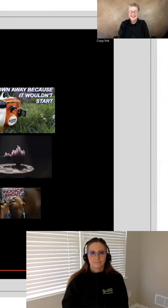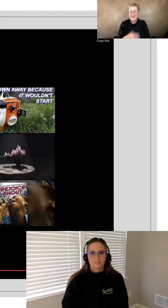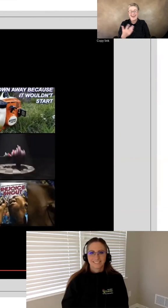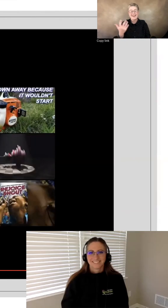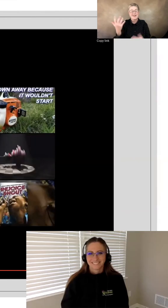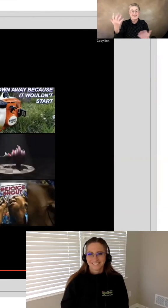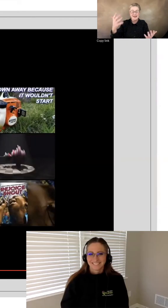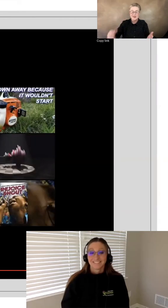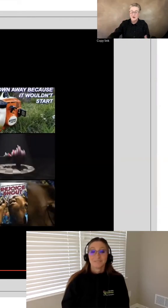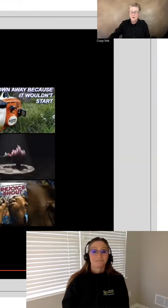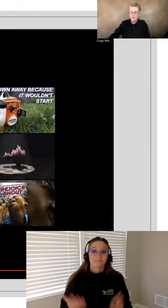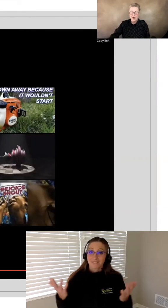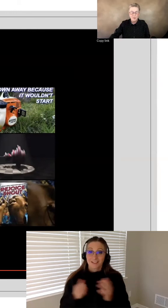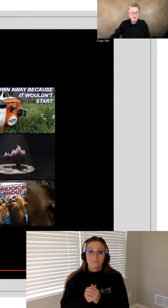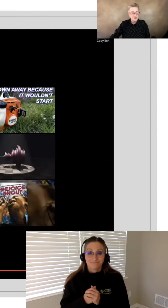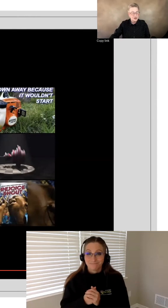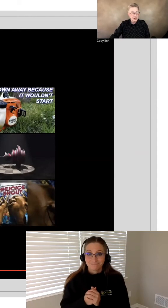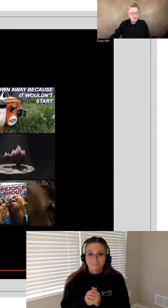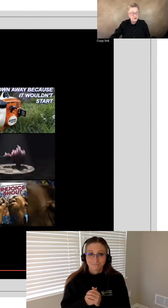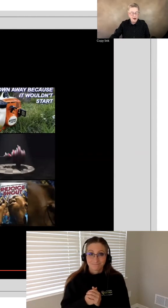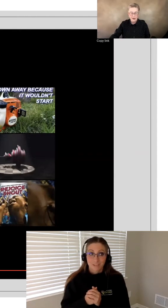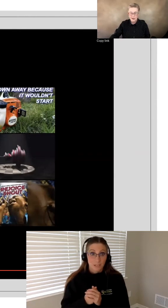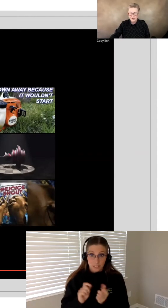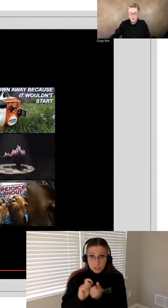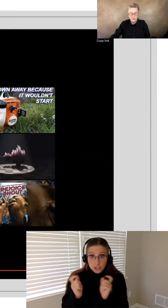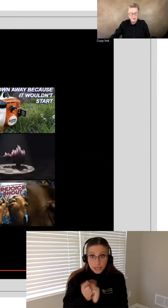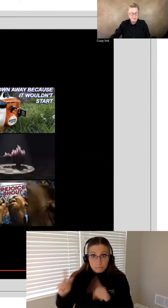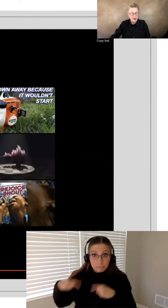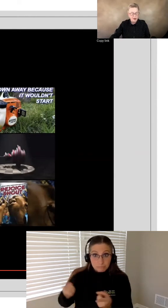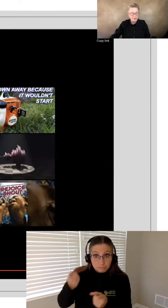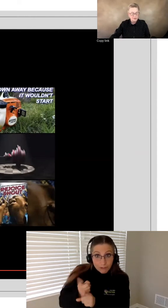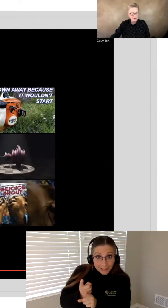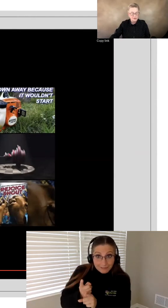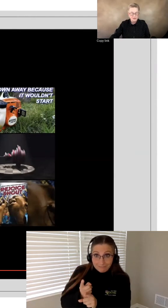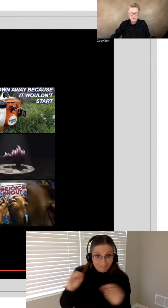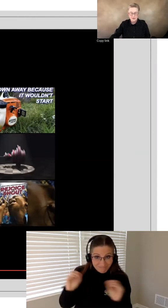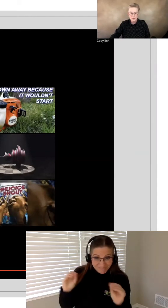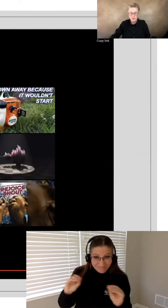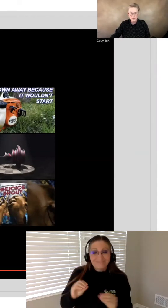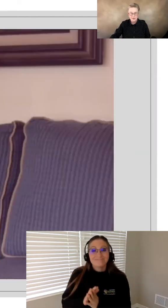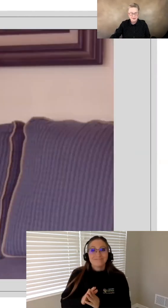you know not much has changed right history we look back we still we're doing some of these